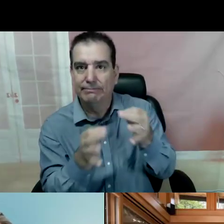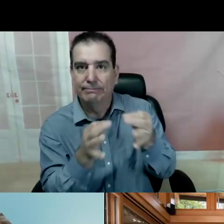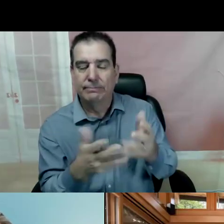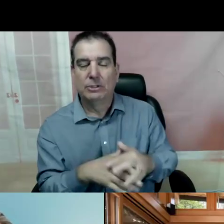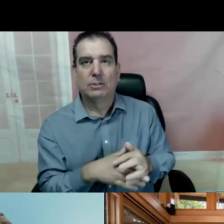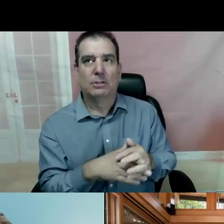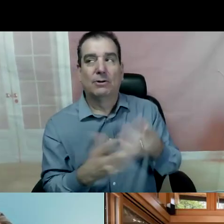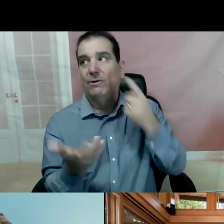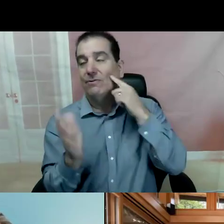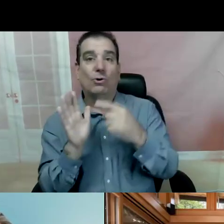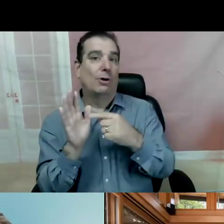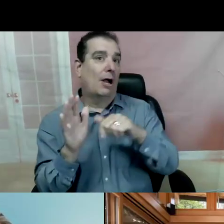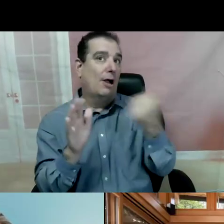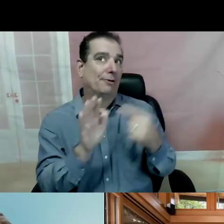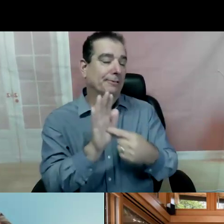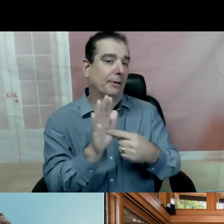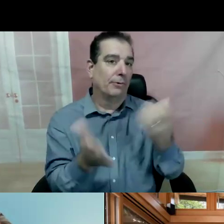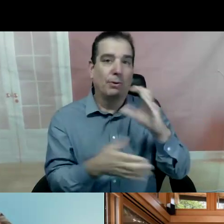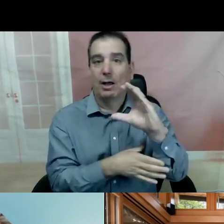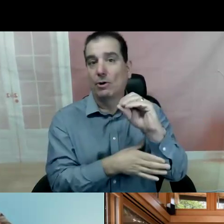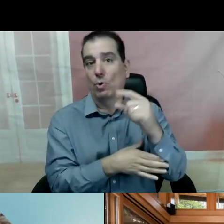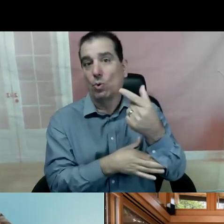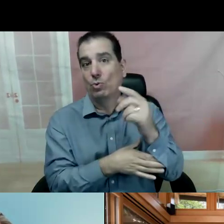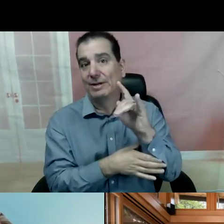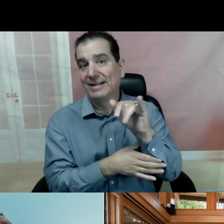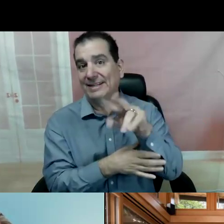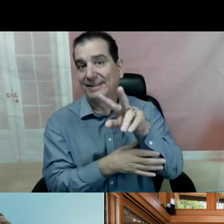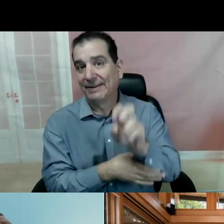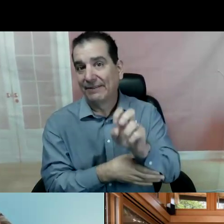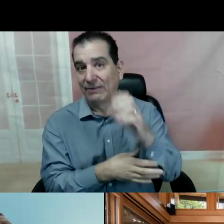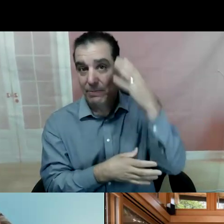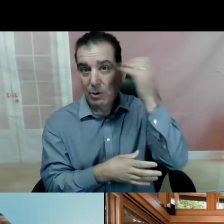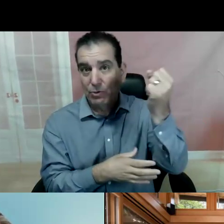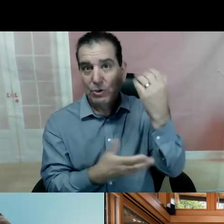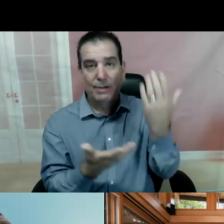or we provide for that kind of training, for that kind of access. Another example would be someone